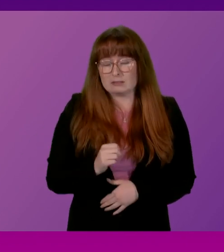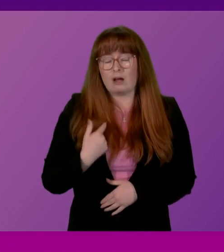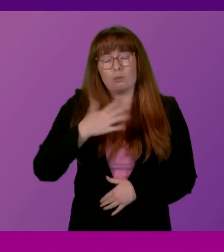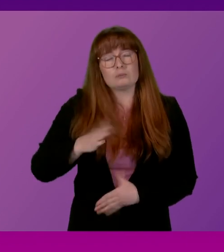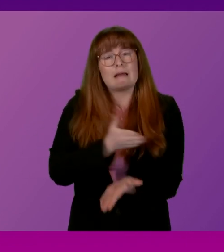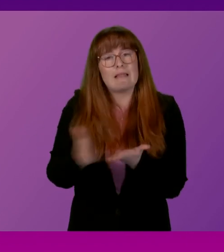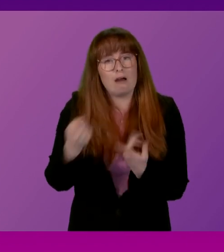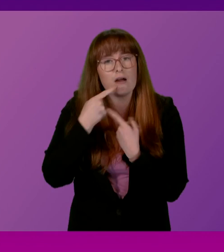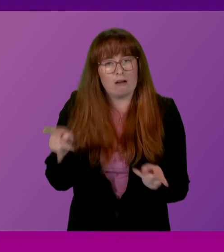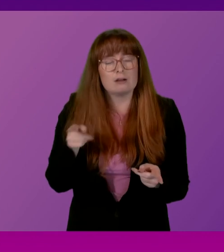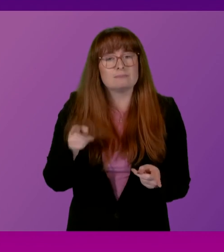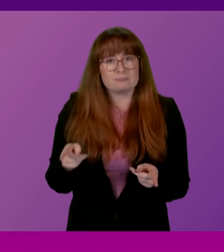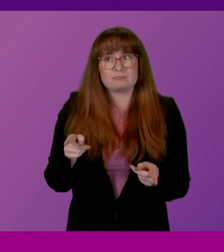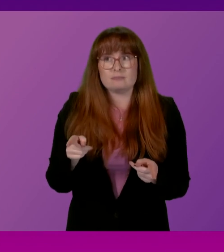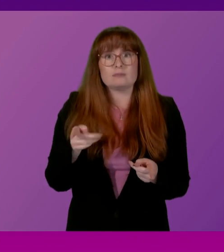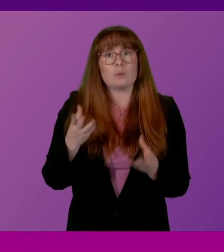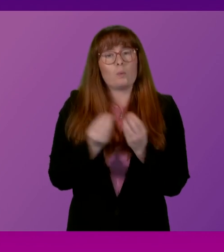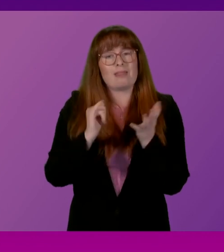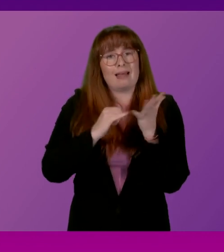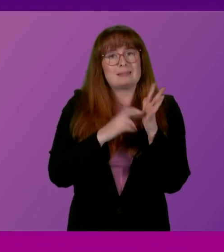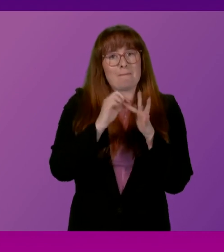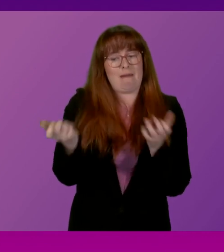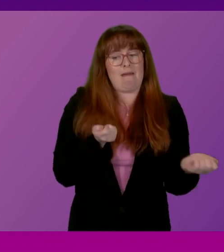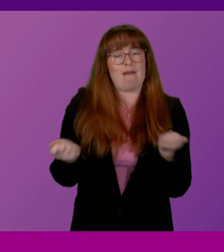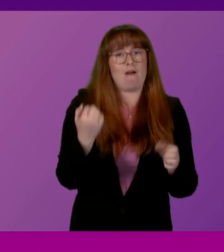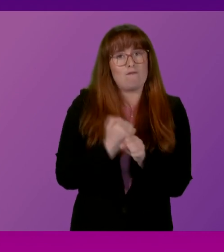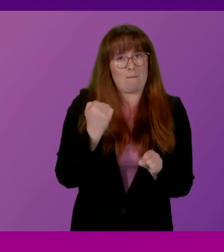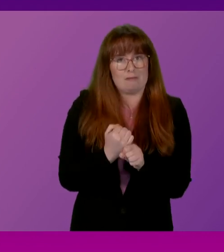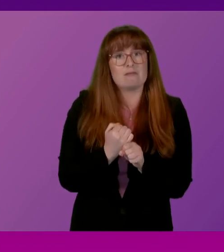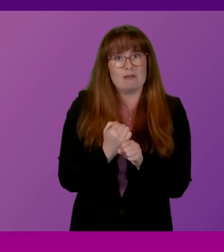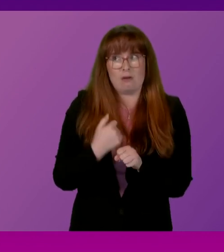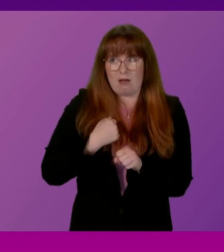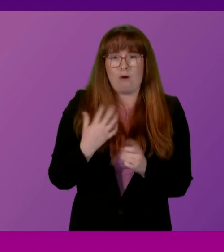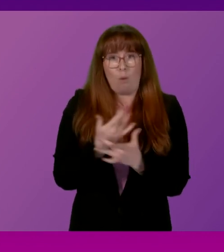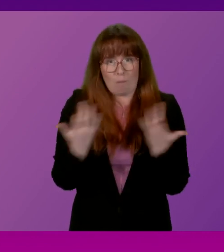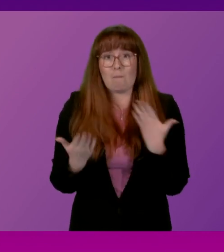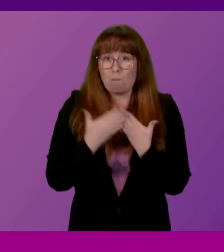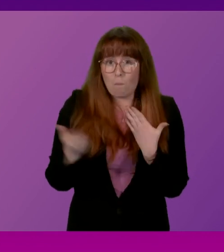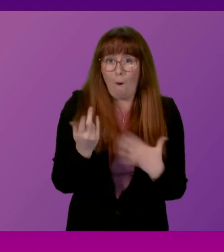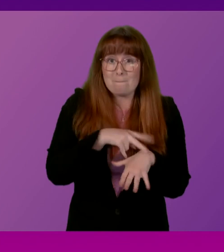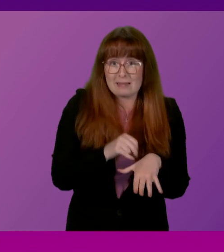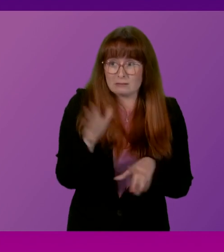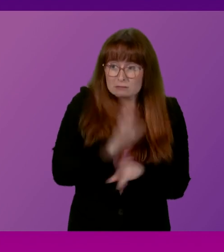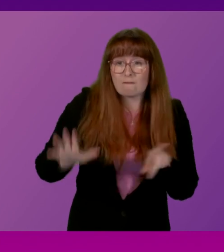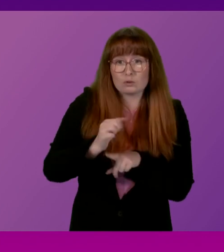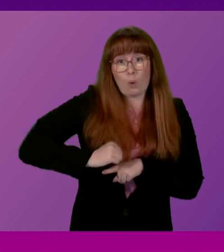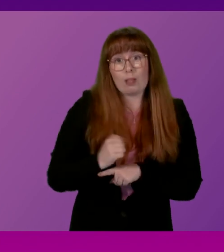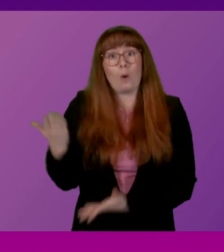to Douglas Ross that, under the SNP-led Scottish Government, we have more bobbies on the beat than there are in England and Wales.